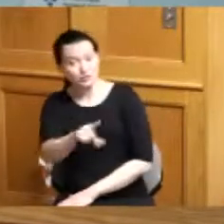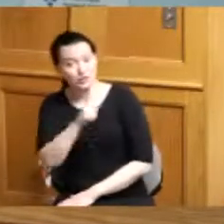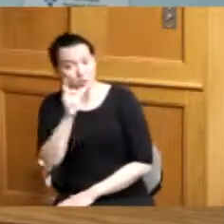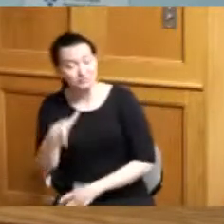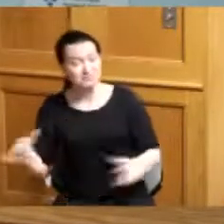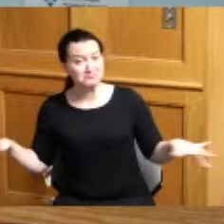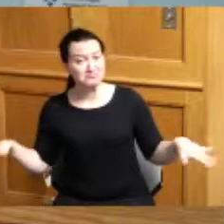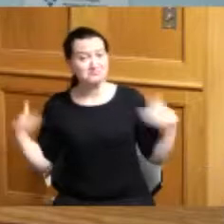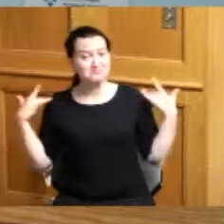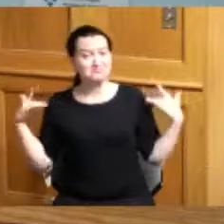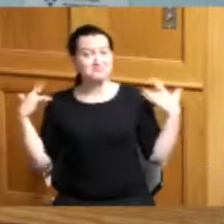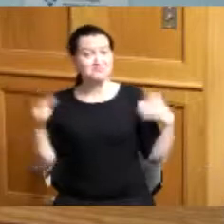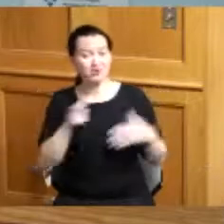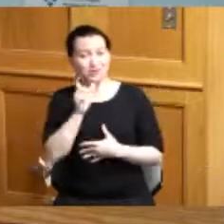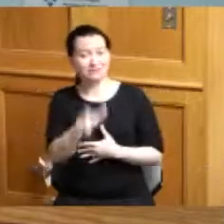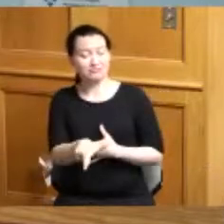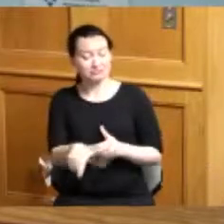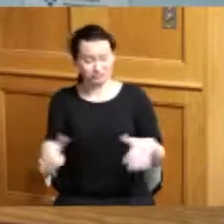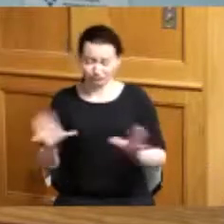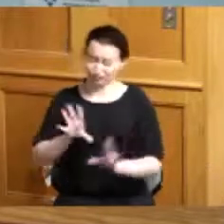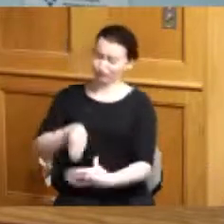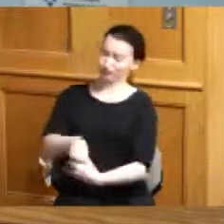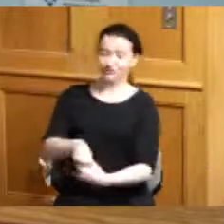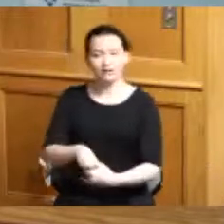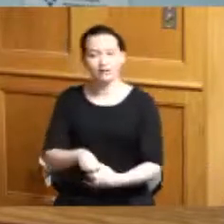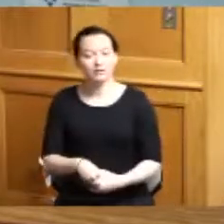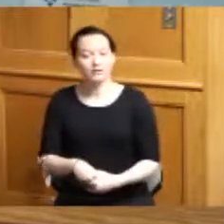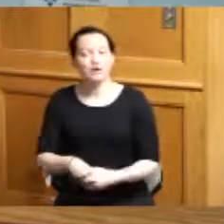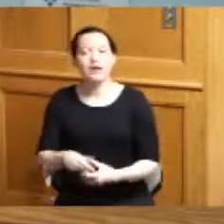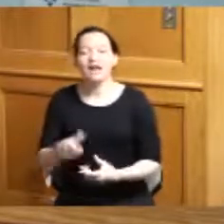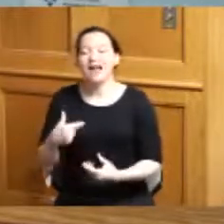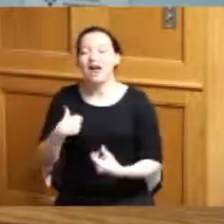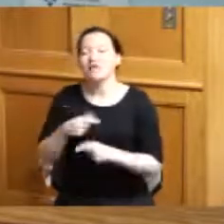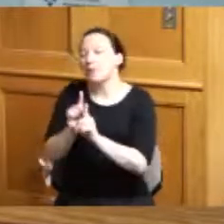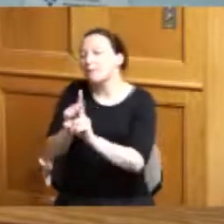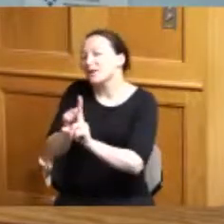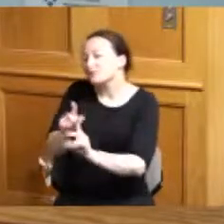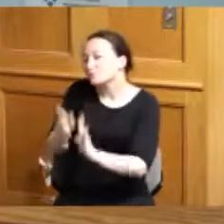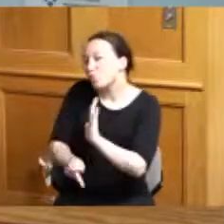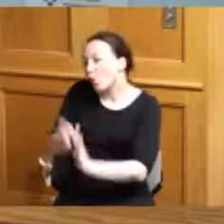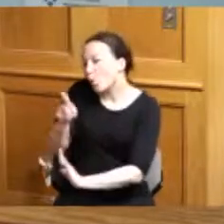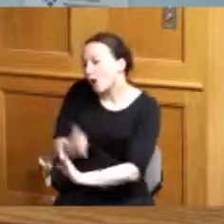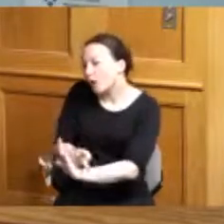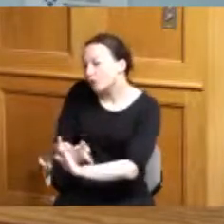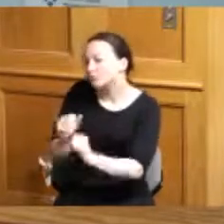to do anything and what's happened is we got an apprenticeship program that we're putting on and